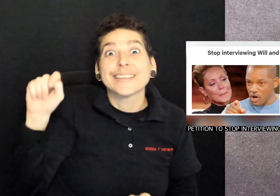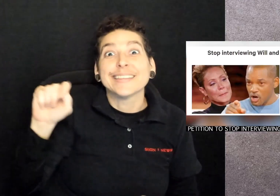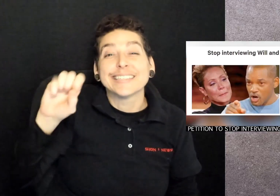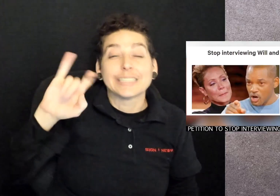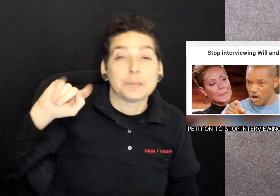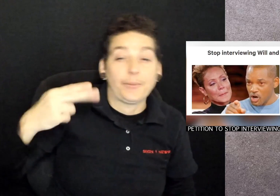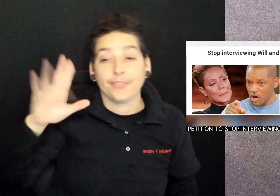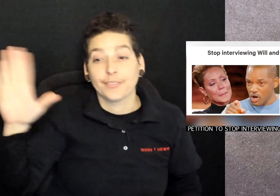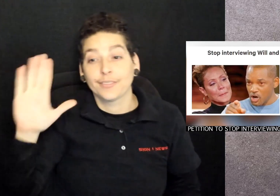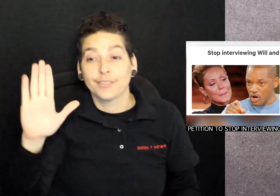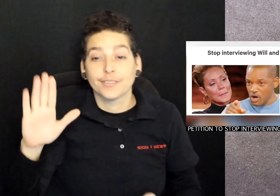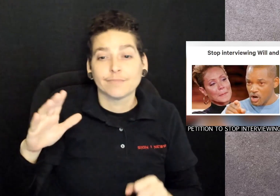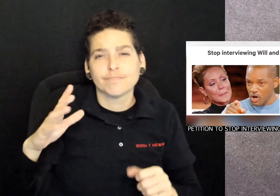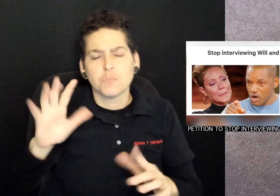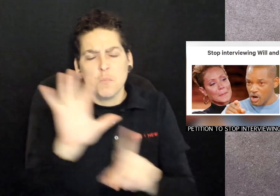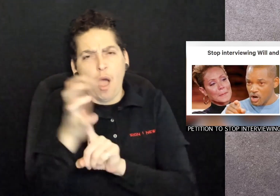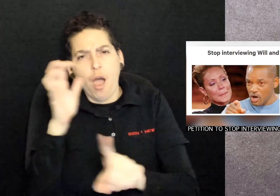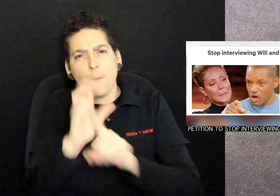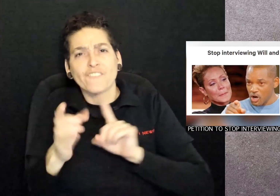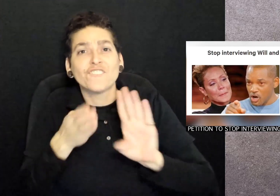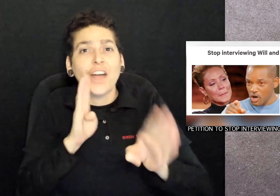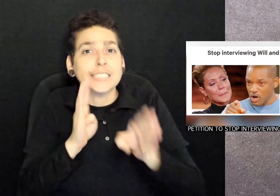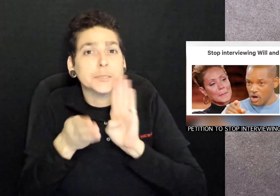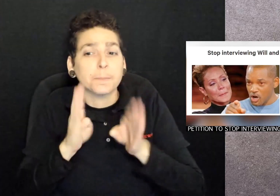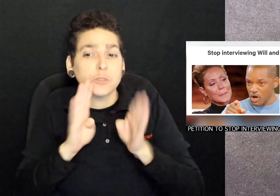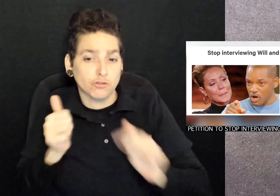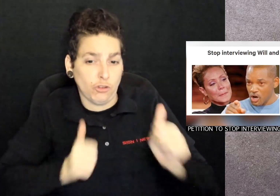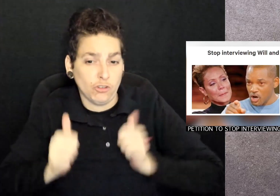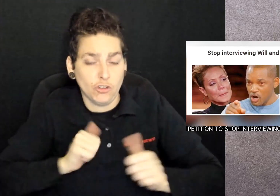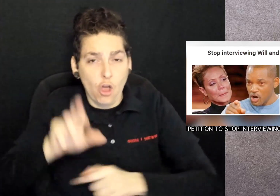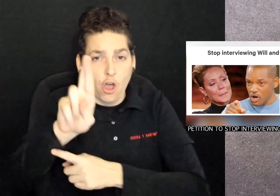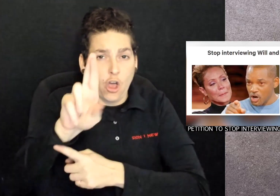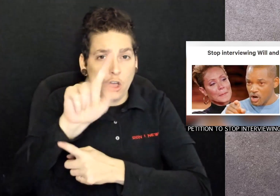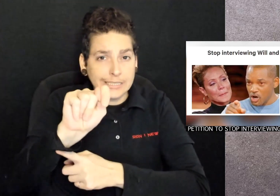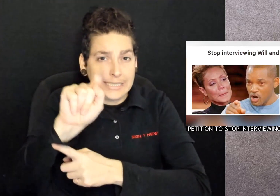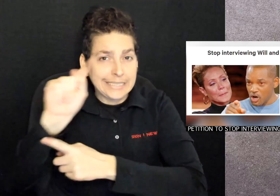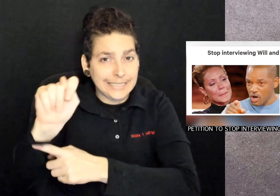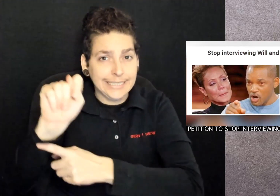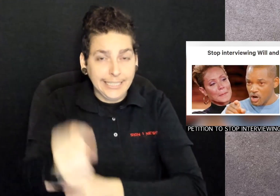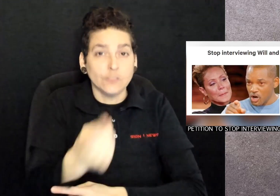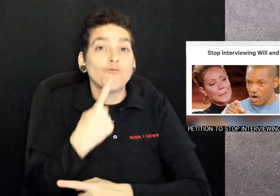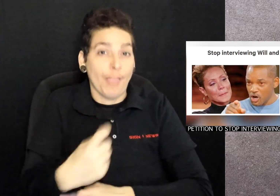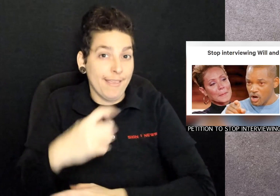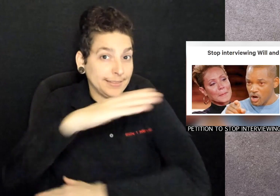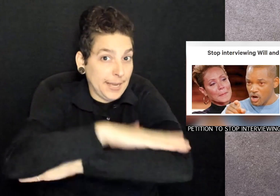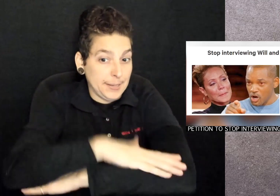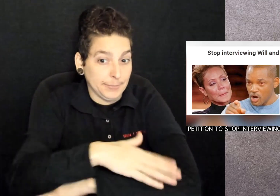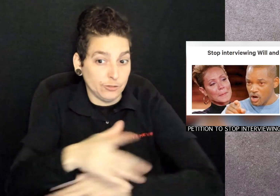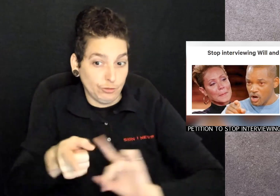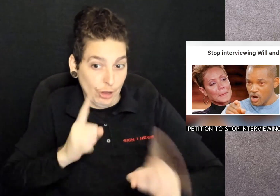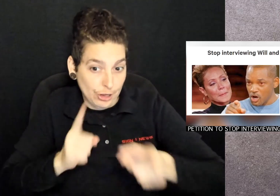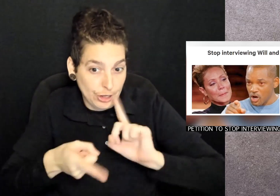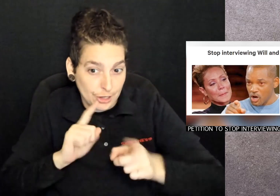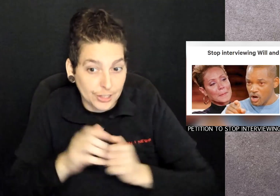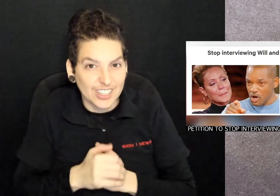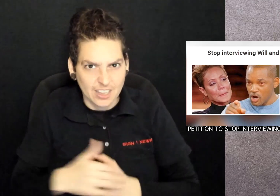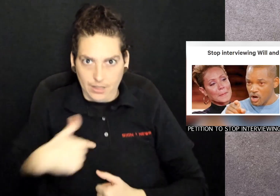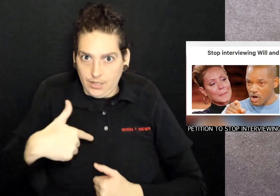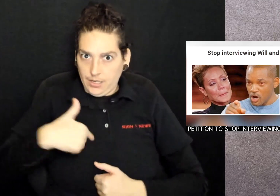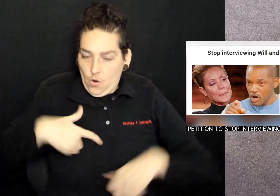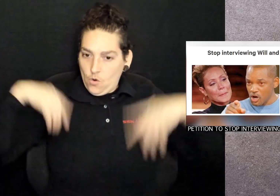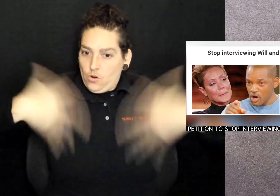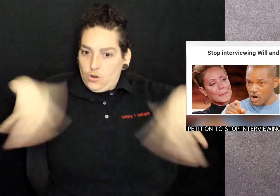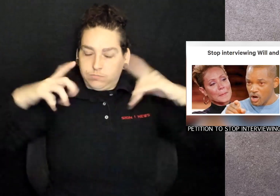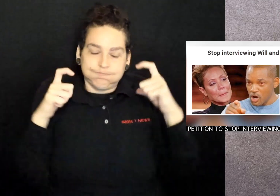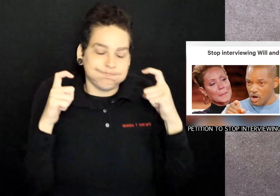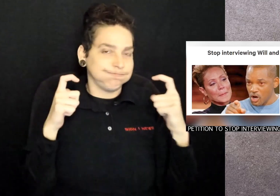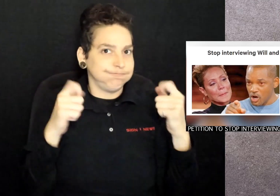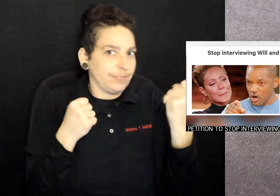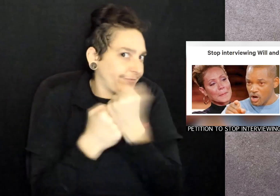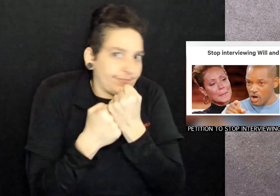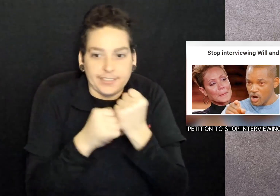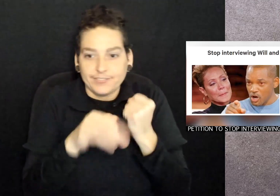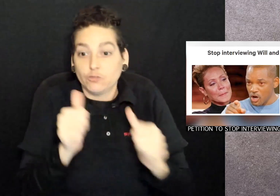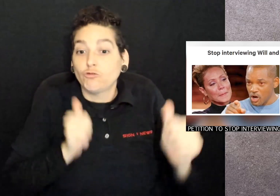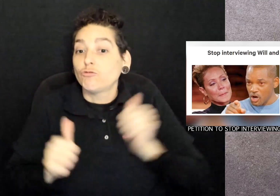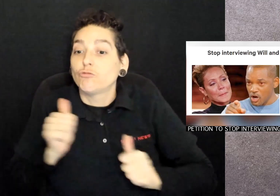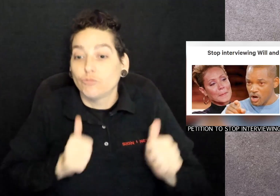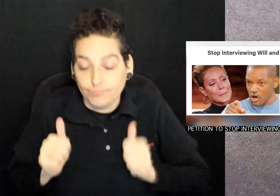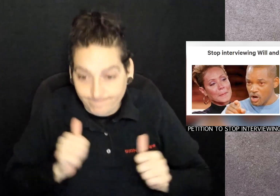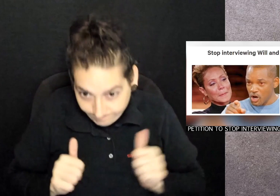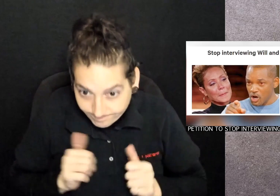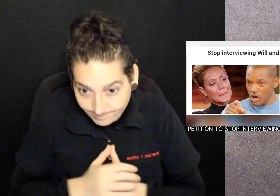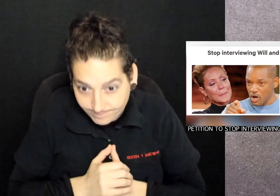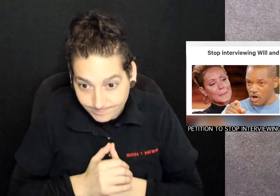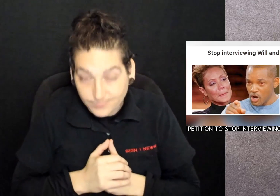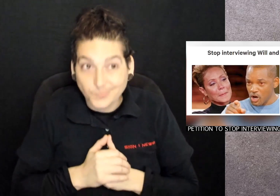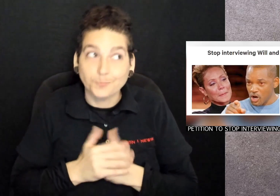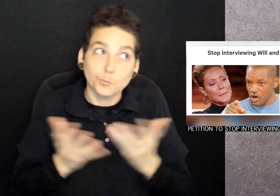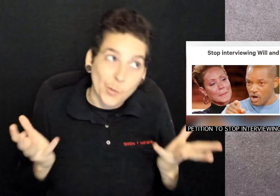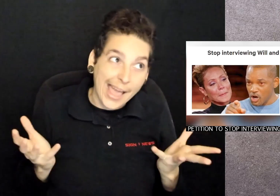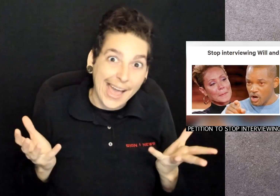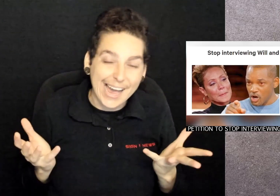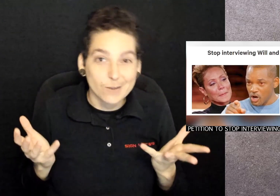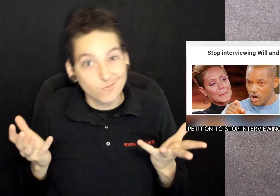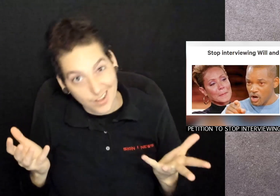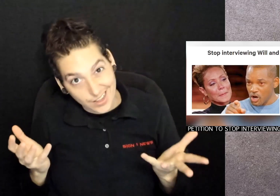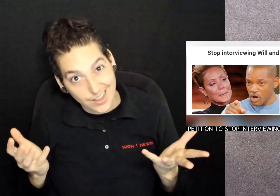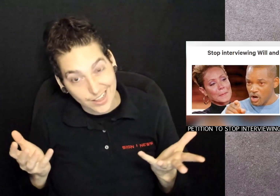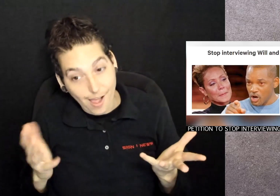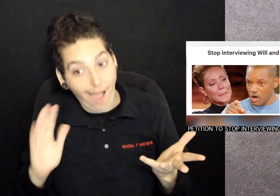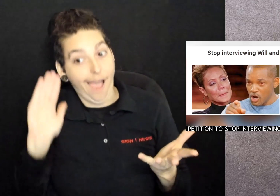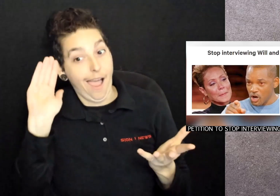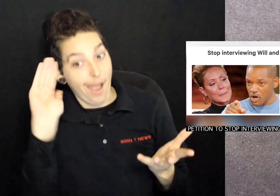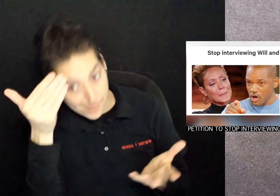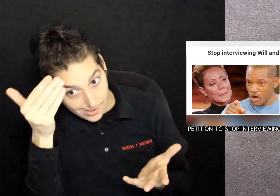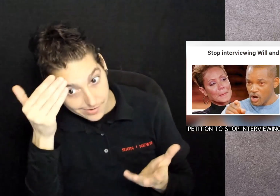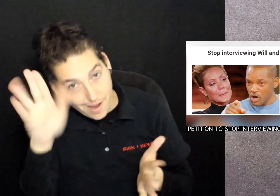popular Facebook show red table talk I am a huge fan of the show well apparently not